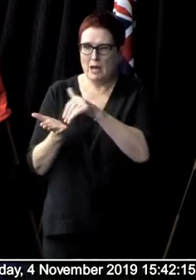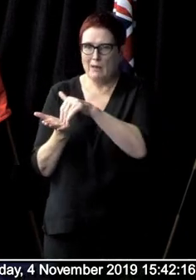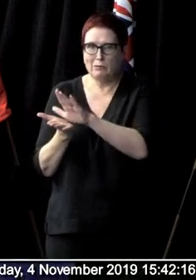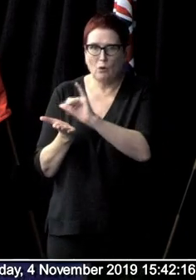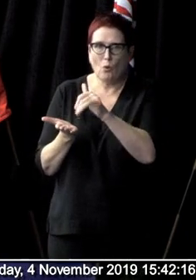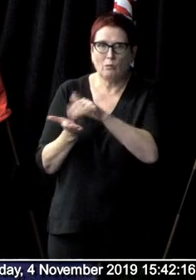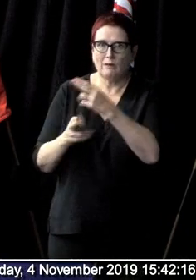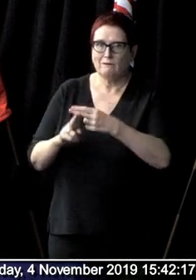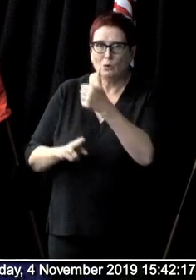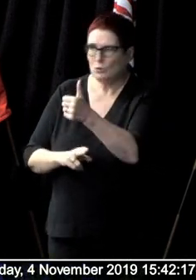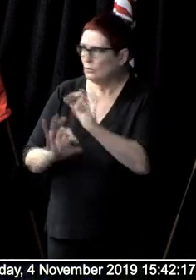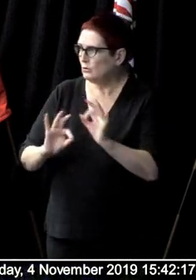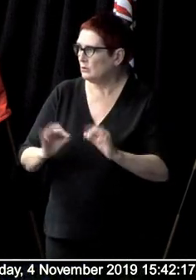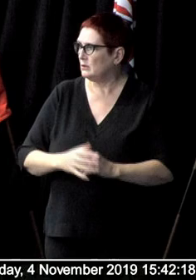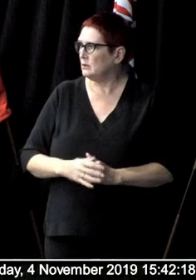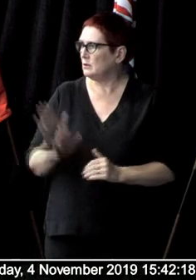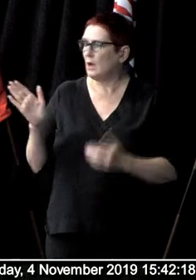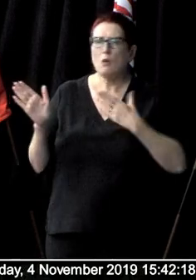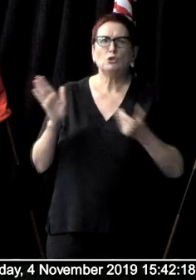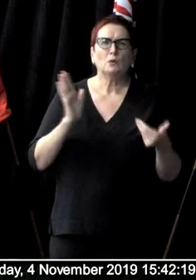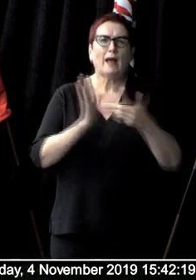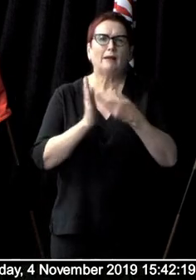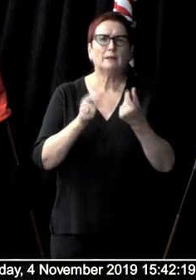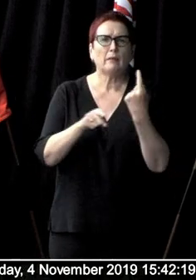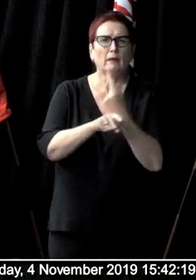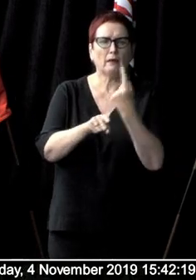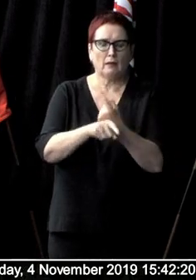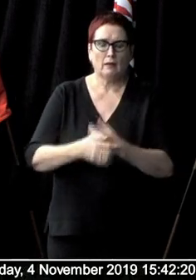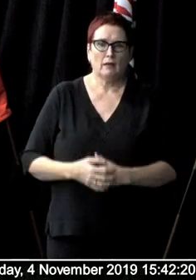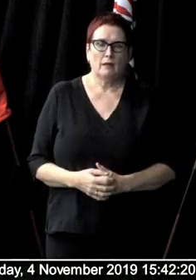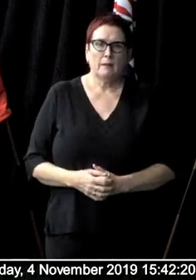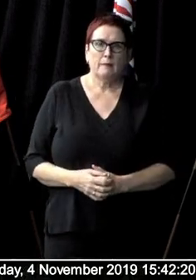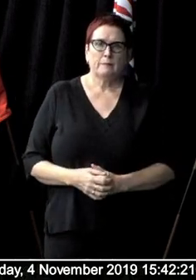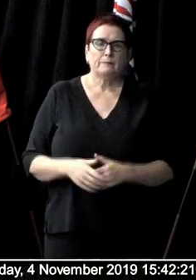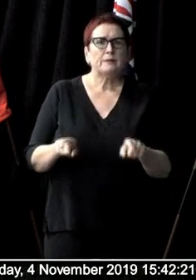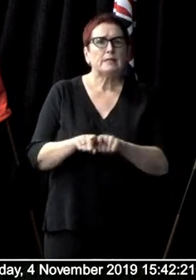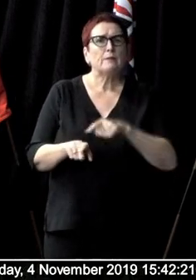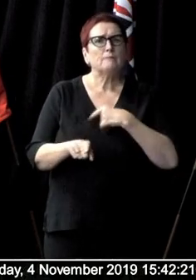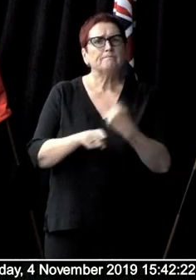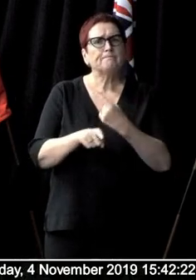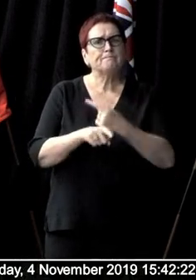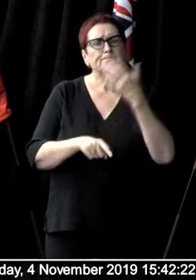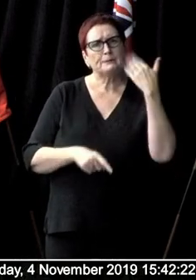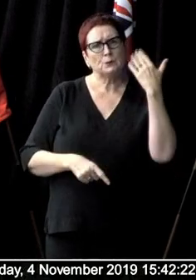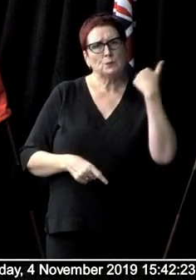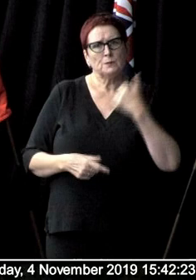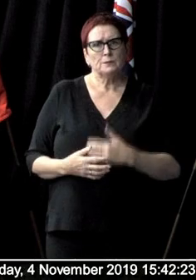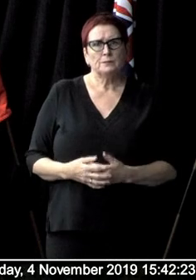Excuse me, can I also say that as I said before about the emotional